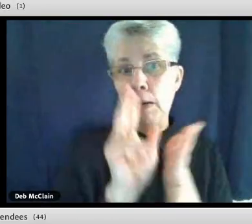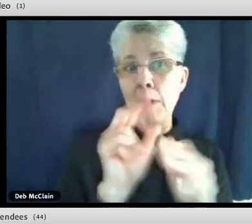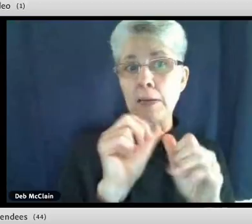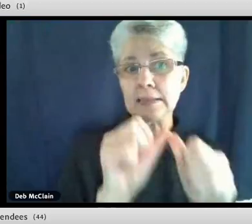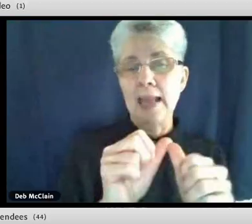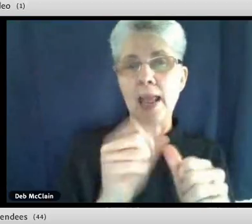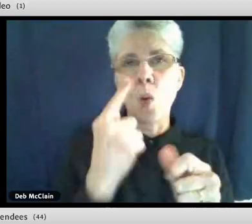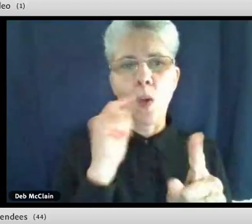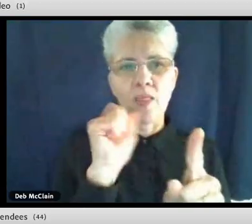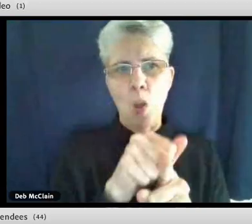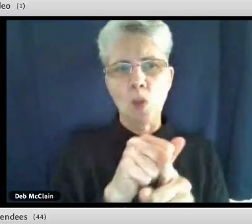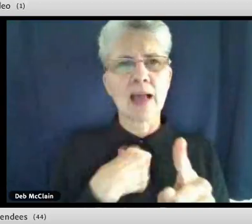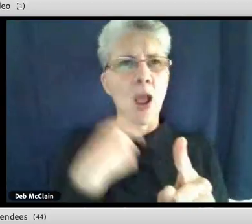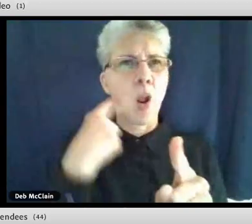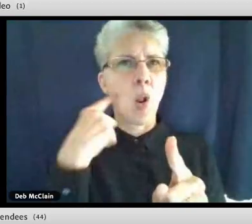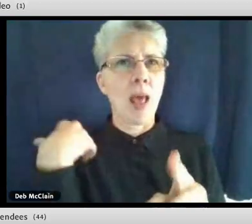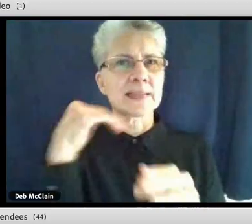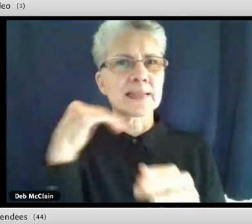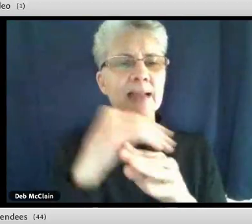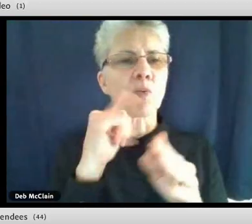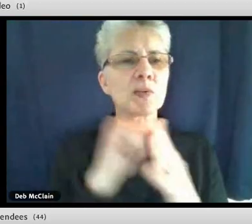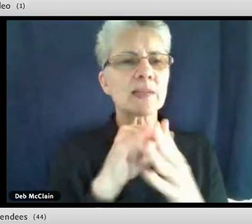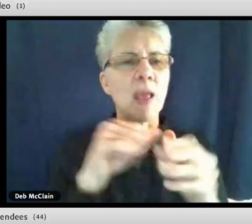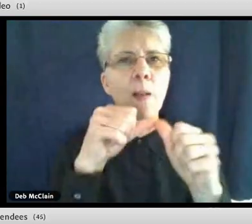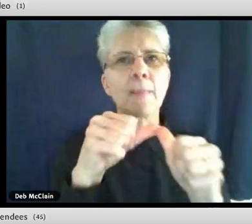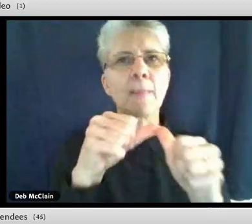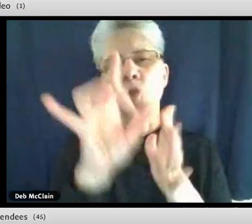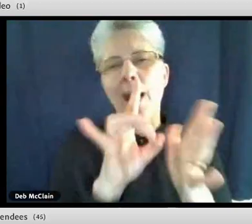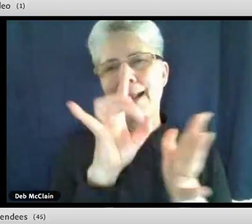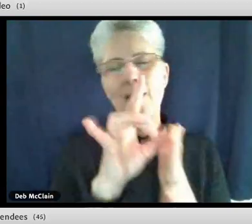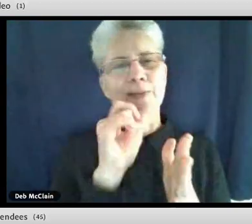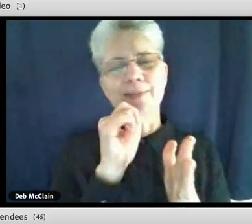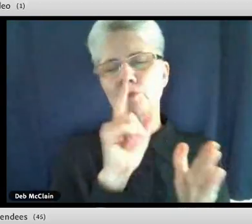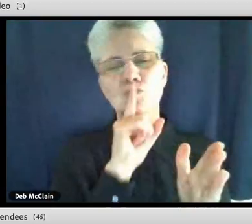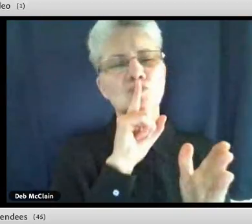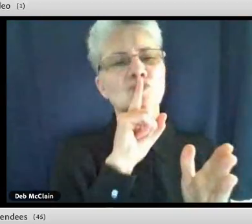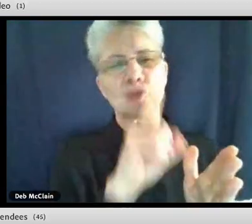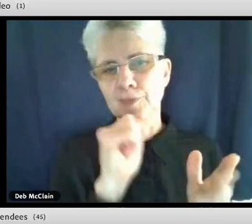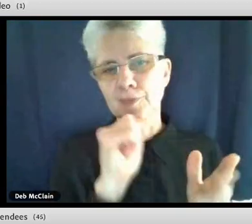Now, one of the hoaxes I heard last night was that it can remain for 8 hours, and that's not true.